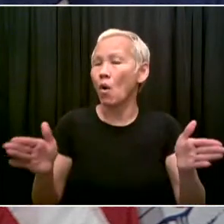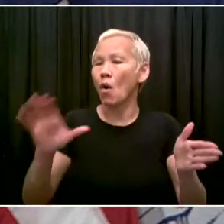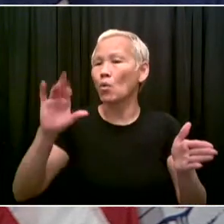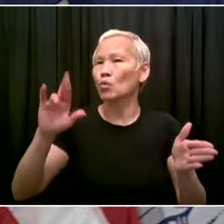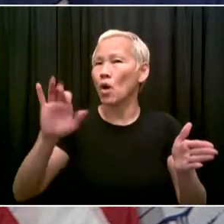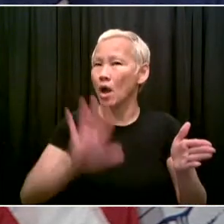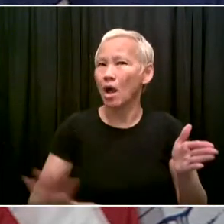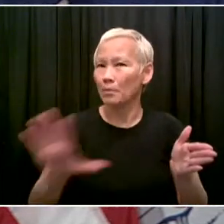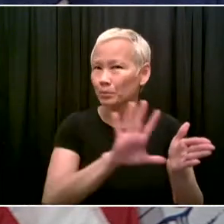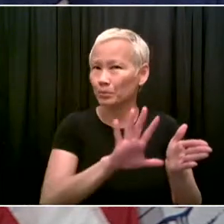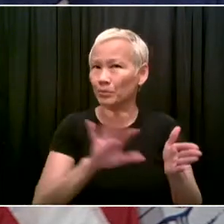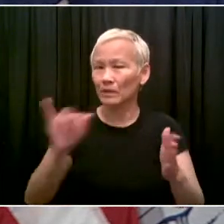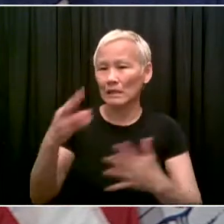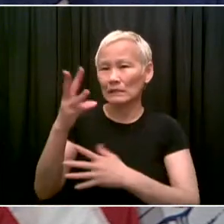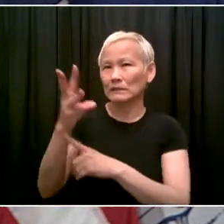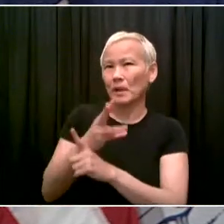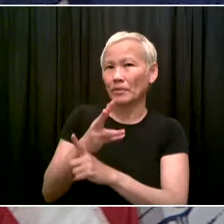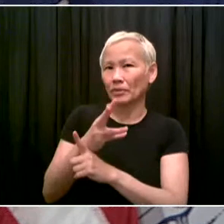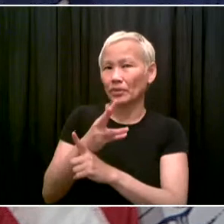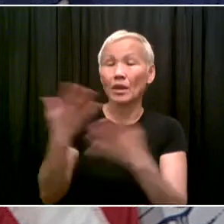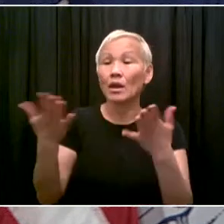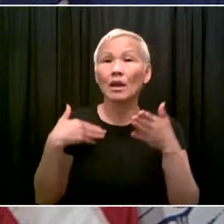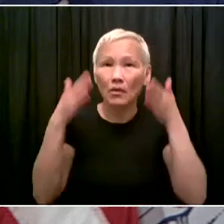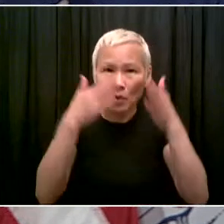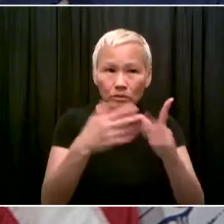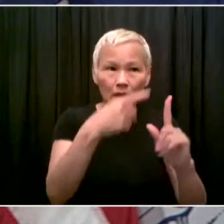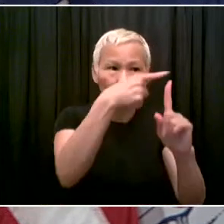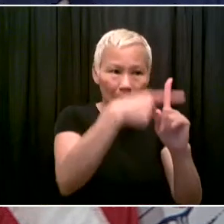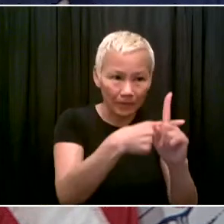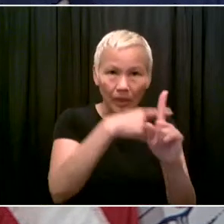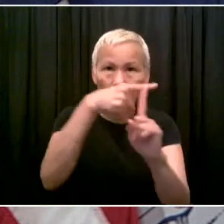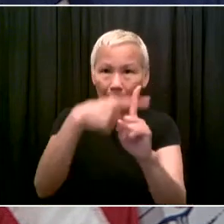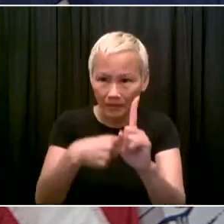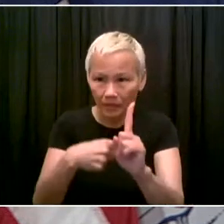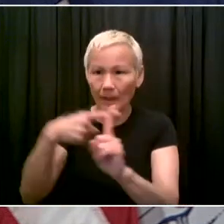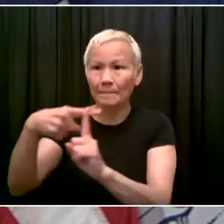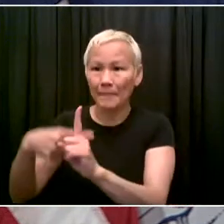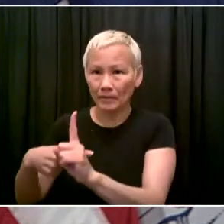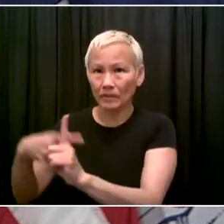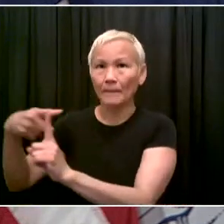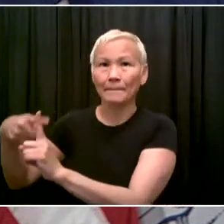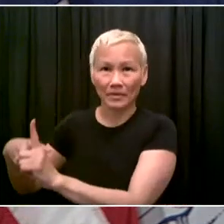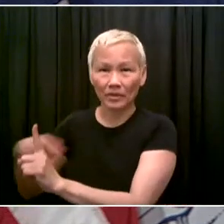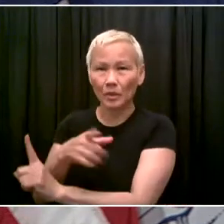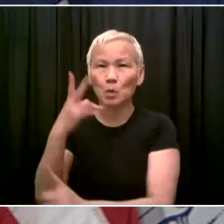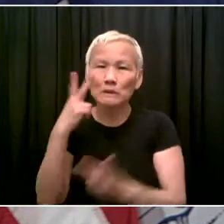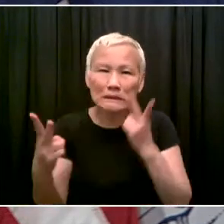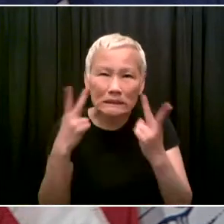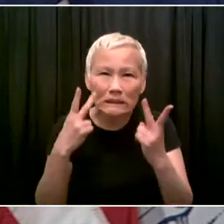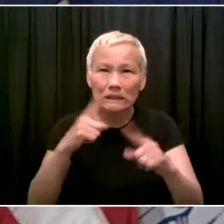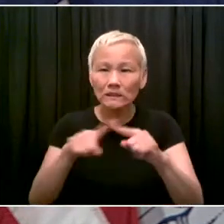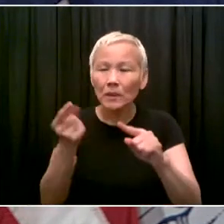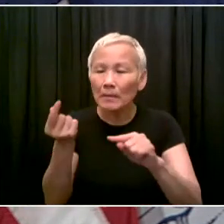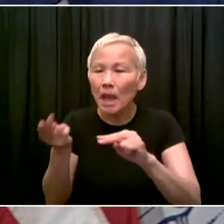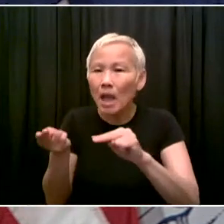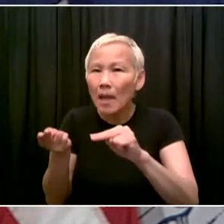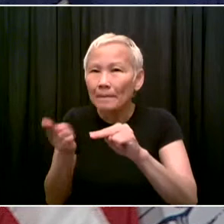1% DOWN IN TERMS OF OVERALL CRIME. WHEN YOU LOOK AT MONTH OVER MONTH